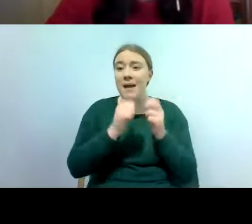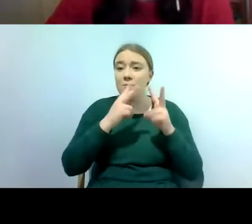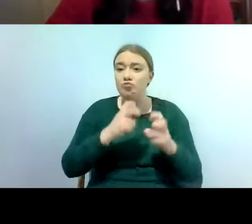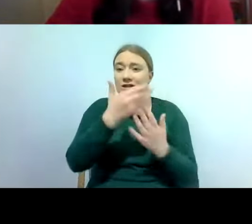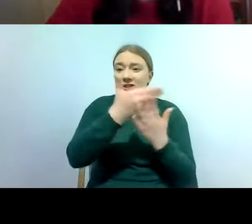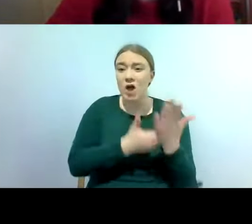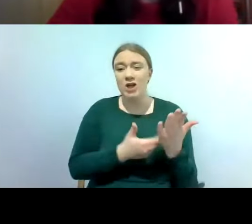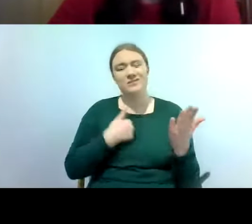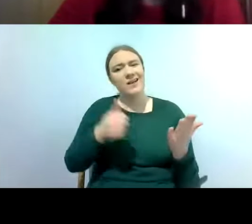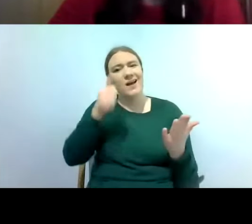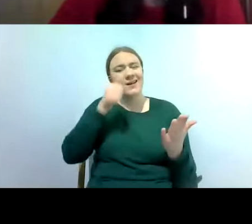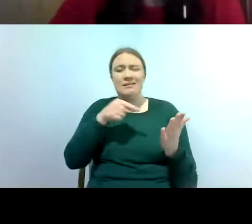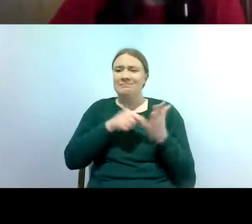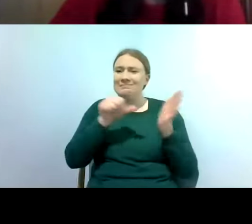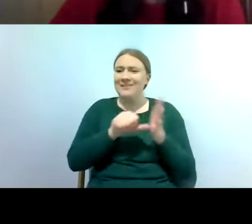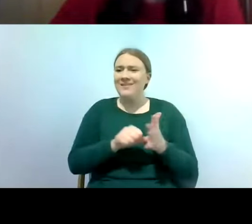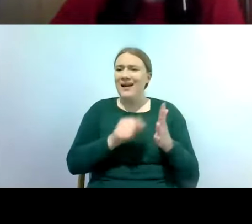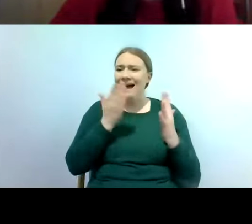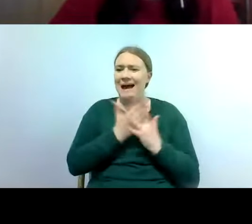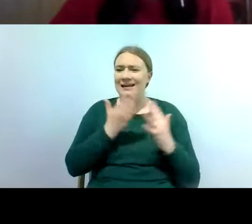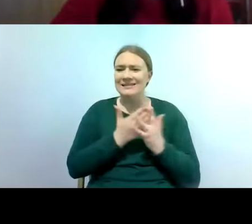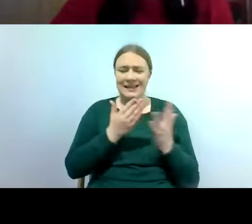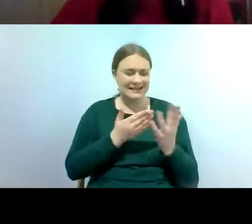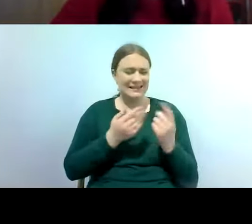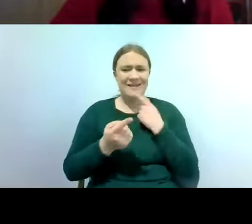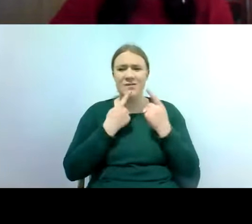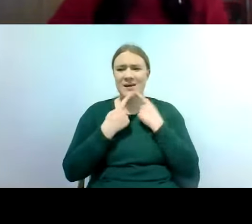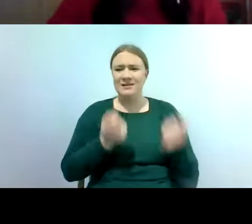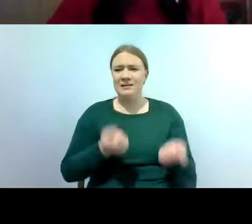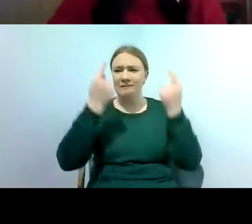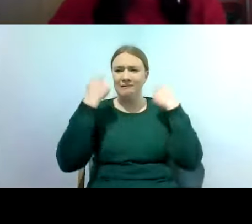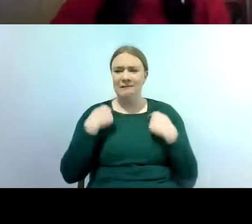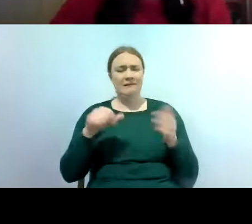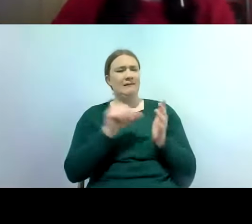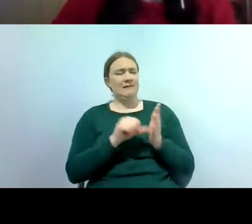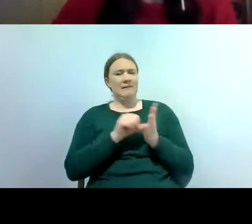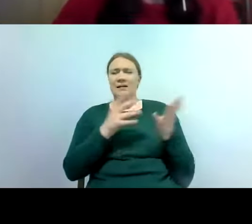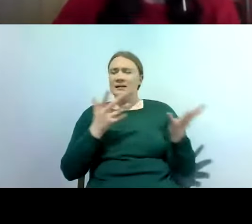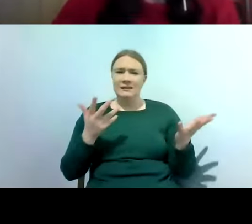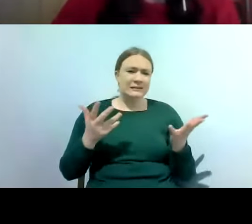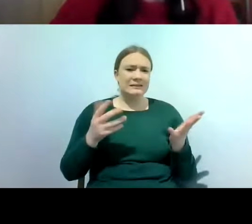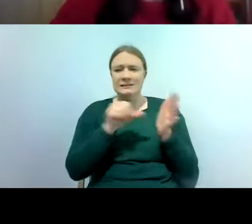accessible for everyone understanding that information and it's just not very engaging